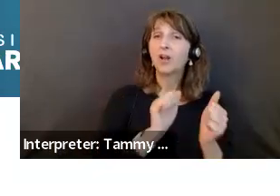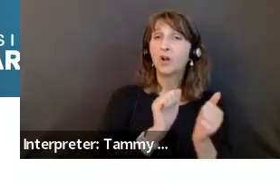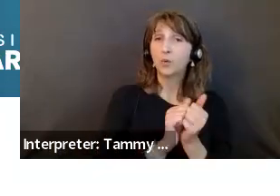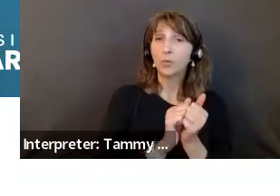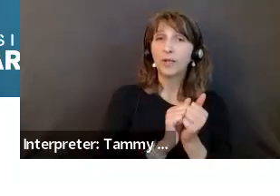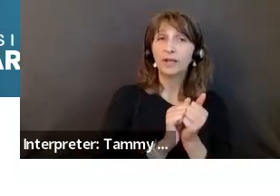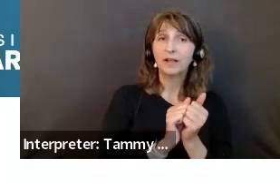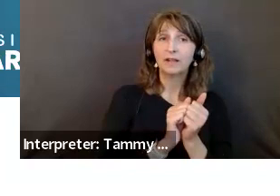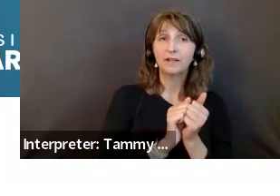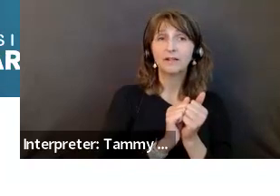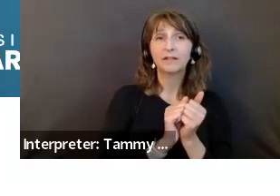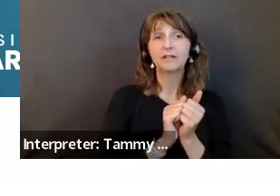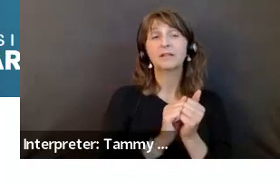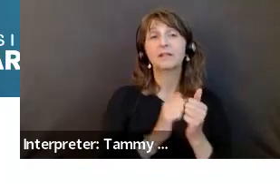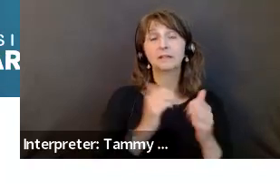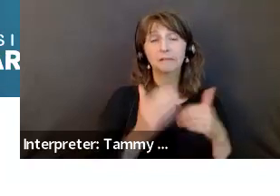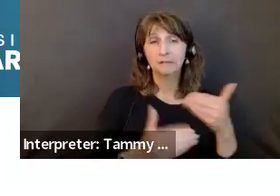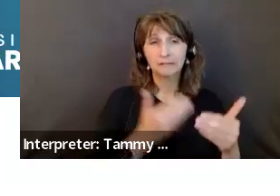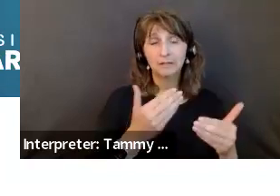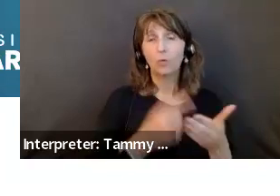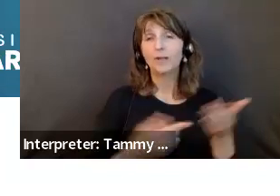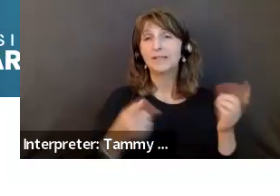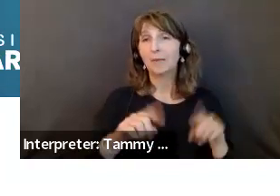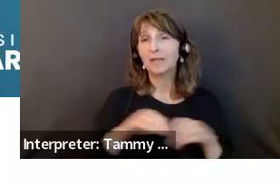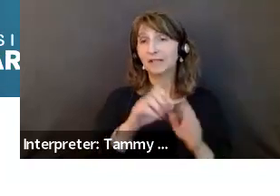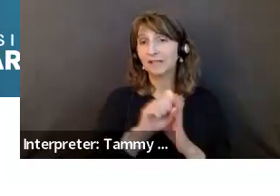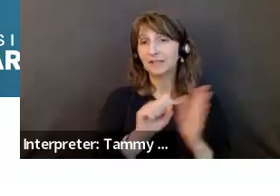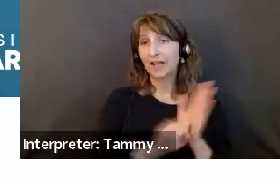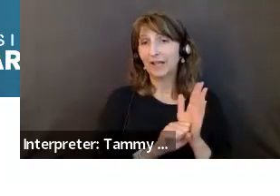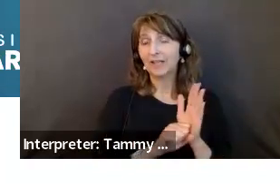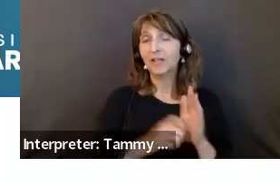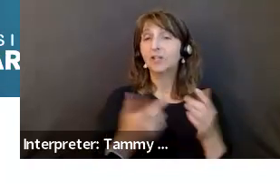And so we work towards, aligning efforts with program offices here at LDH.